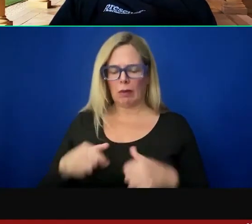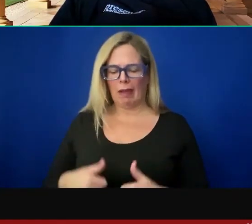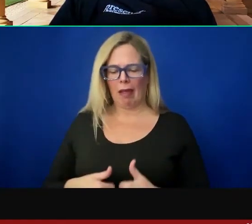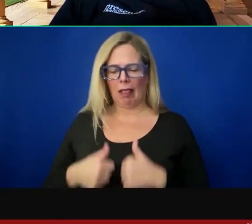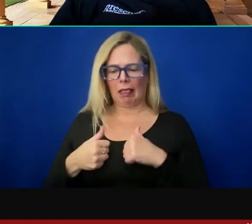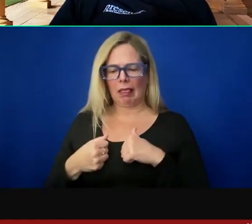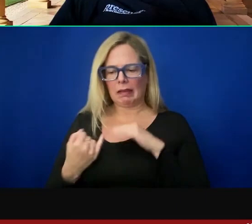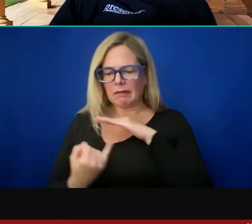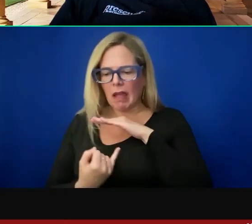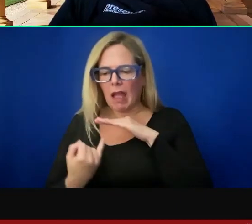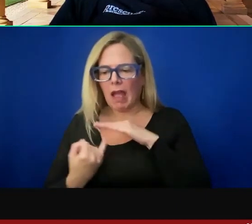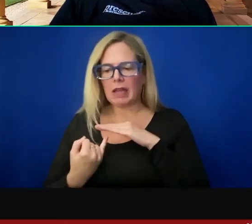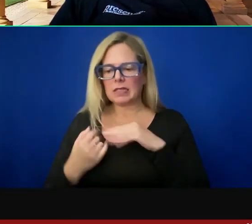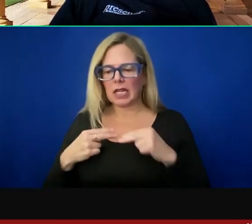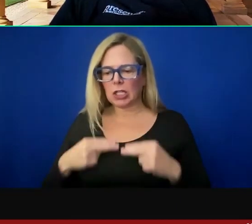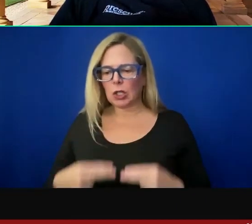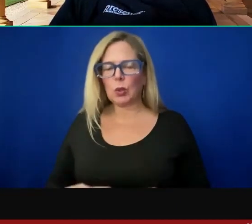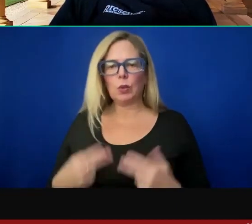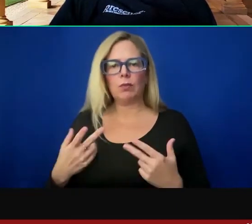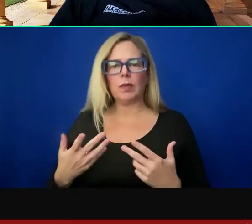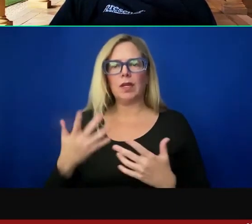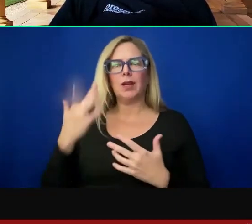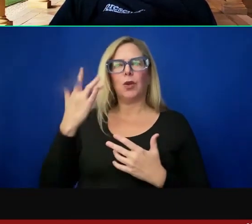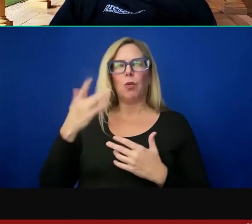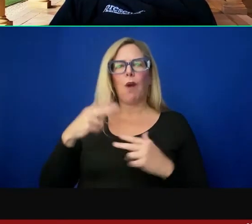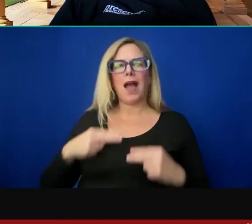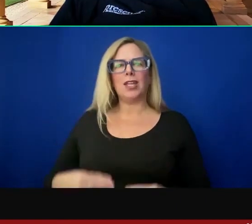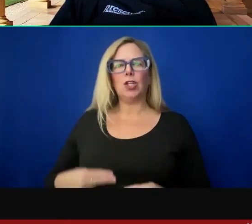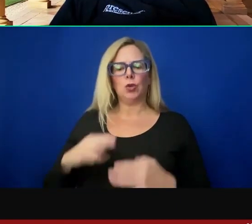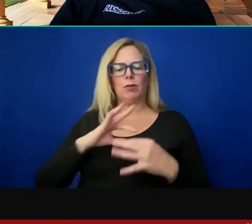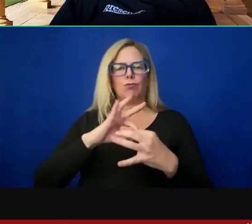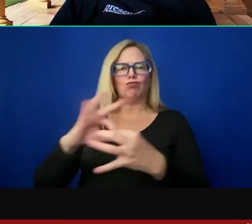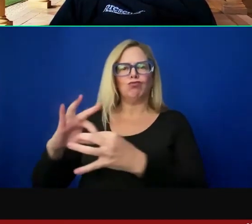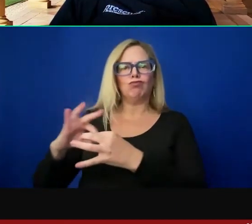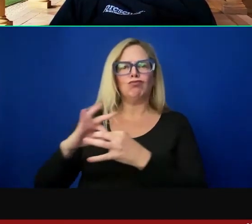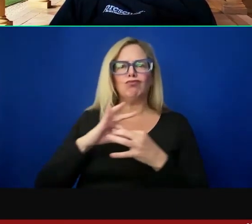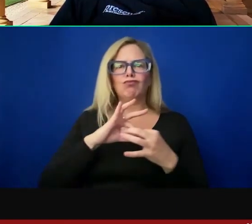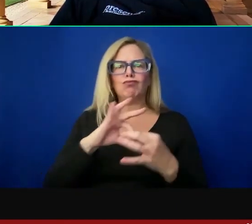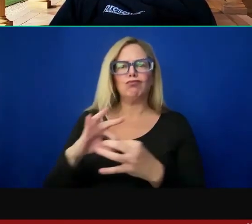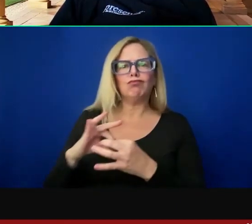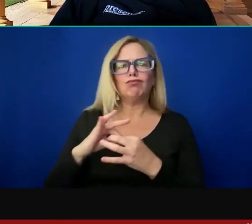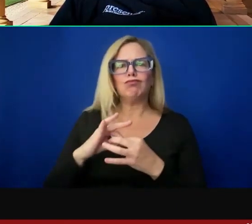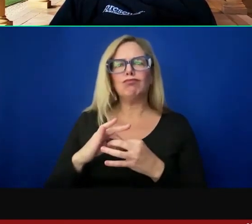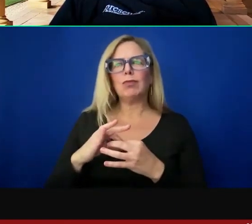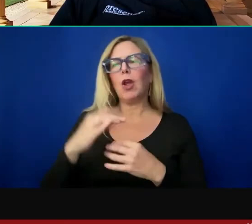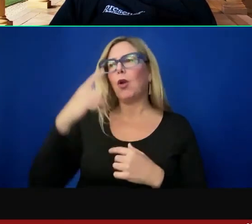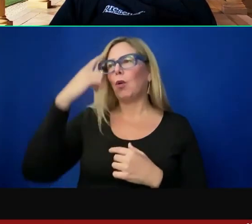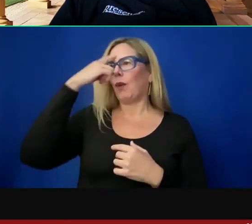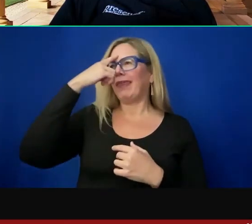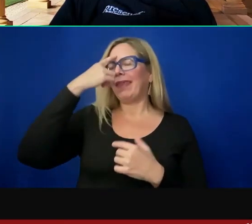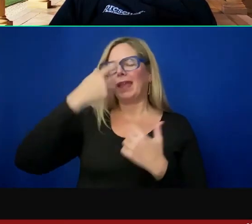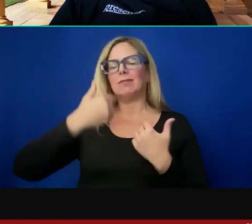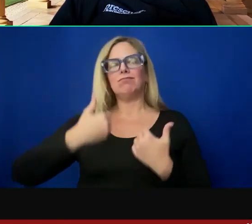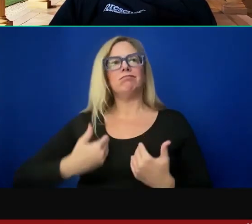speaks about our interconnectedness. We think of ourselves far too frequently as just individuals,